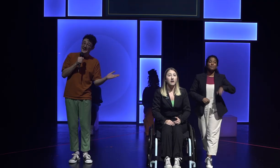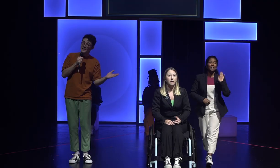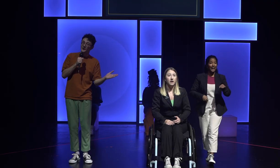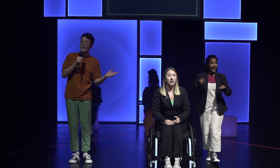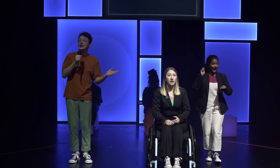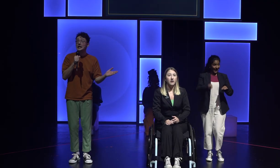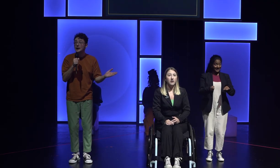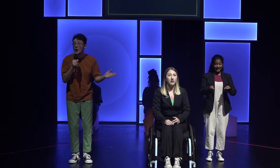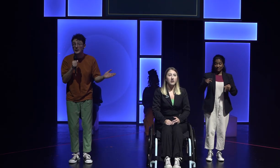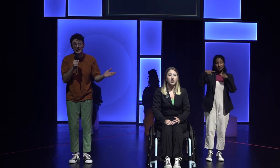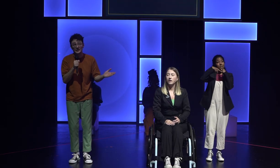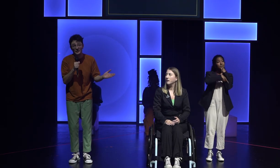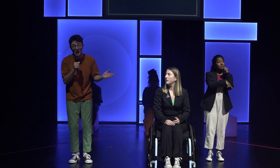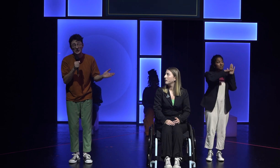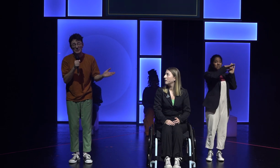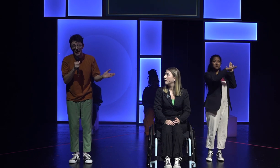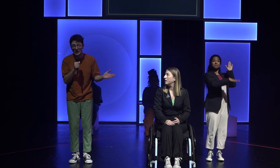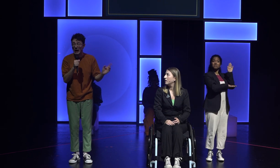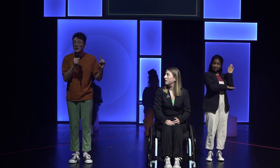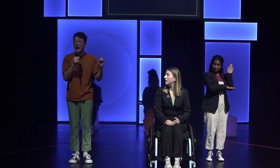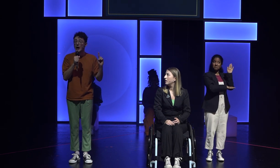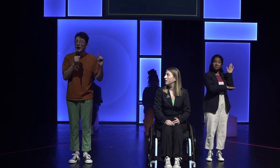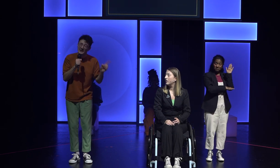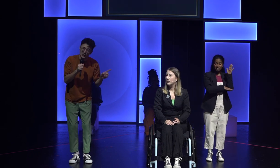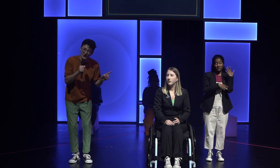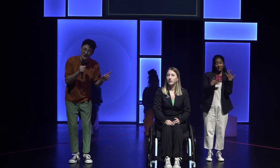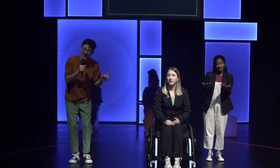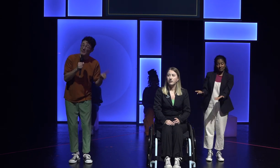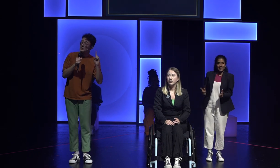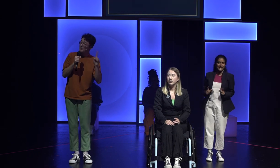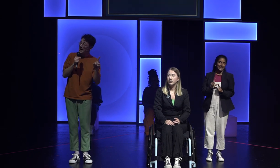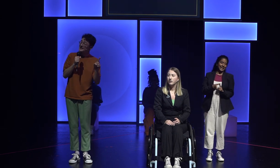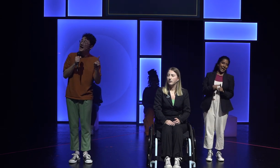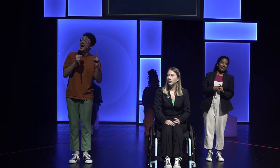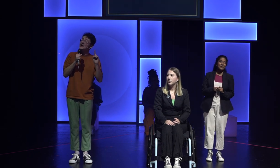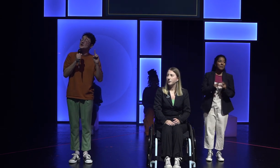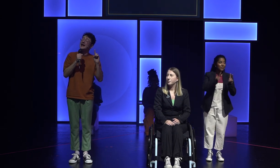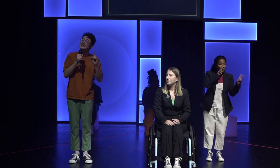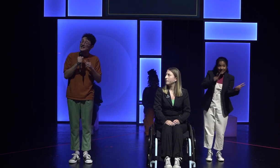Katy comes from an economically disadvantaged background and is also disabled, but as you can see